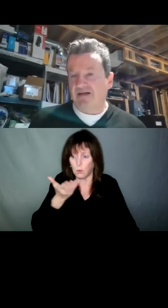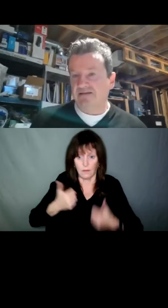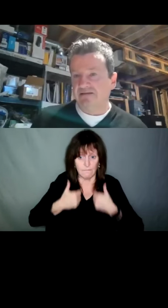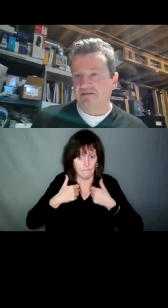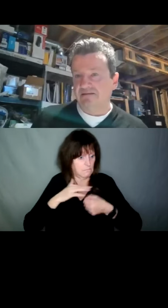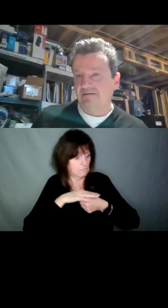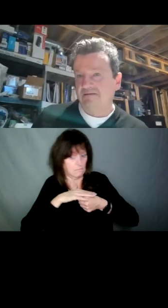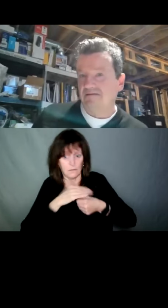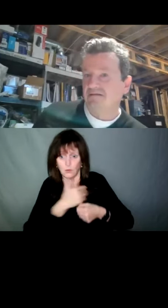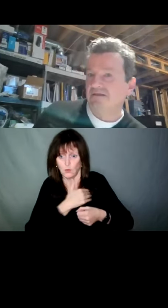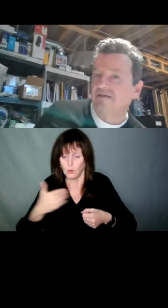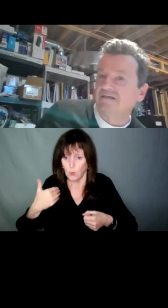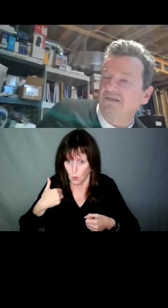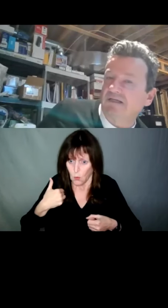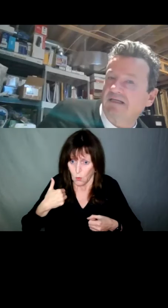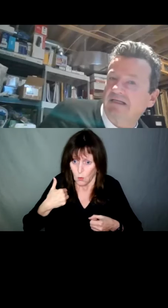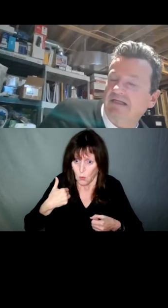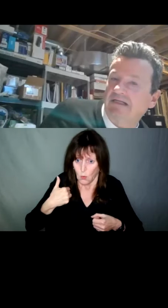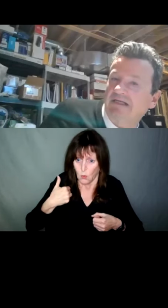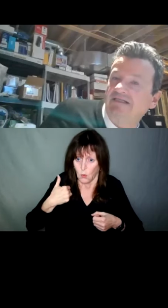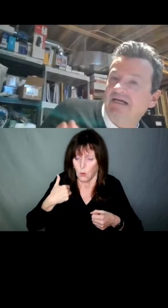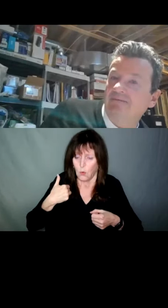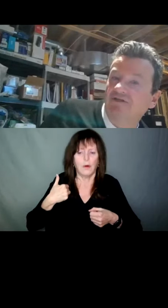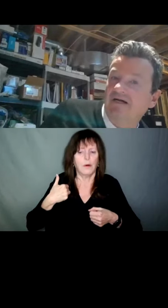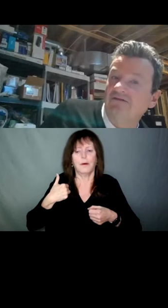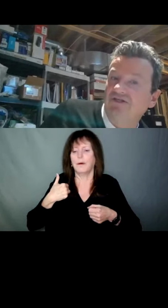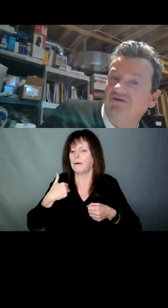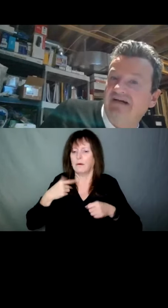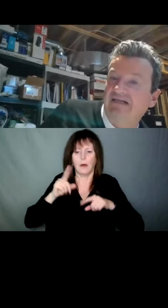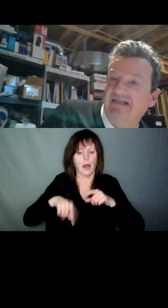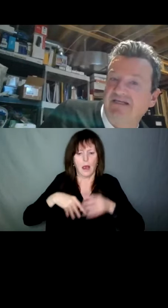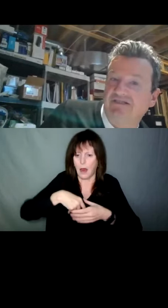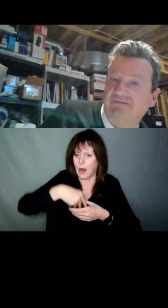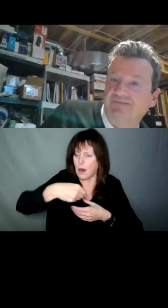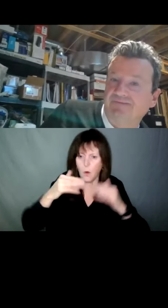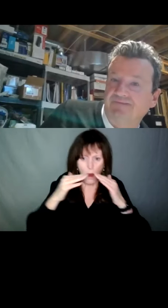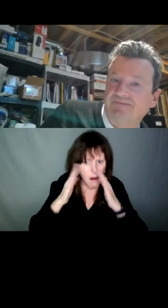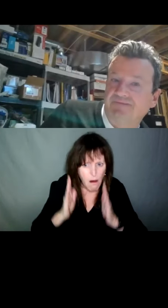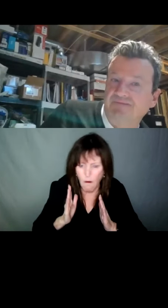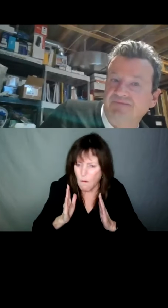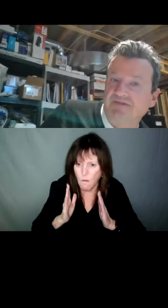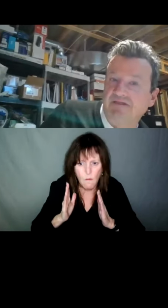bring you up to your public health unit. Next slide. If you are a housebound individual in Toronto , they